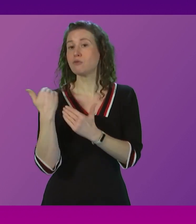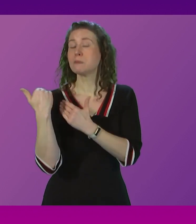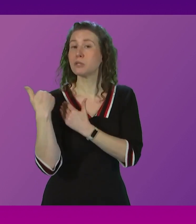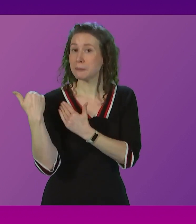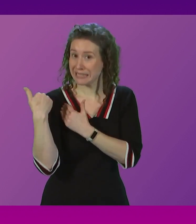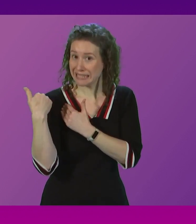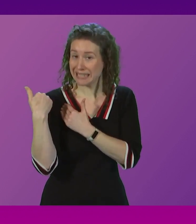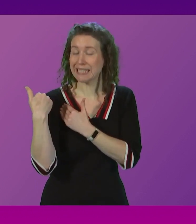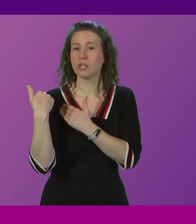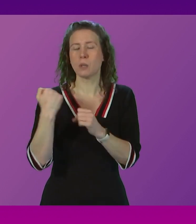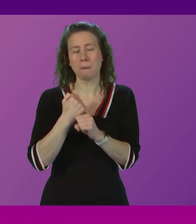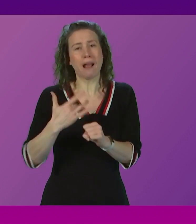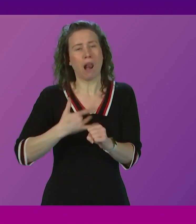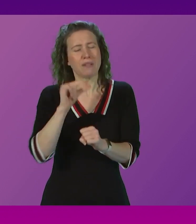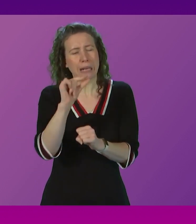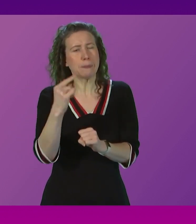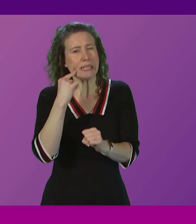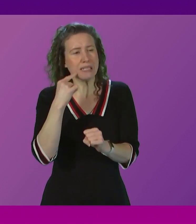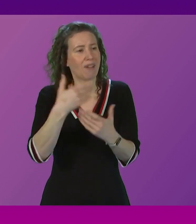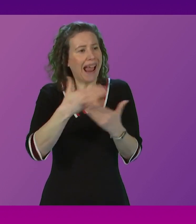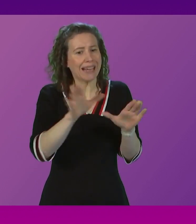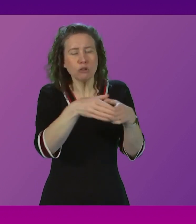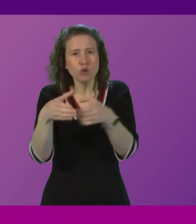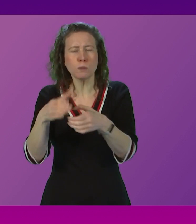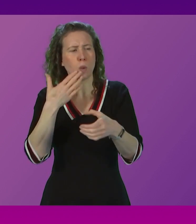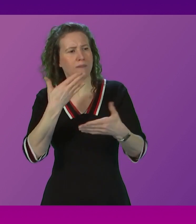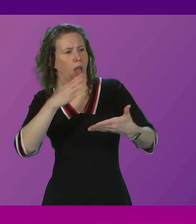to make life a little bit easier for stigmatised minorities in our country,